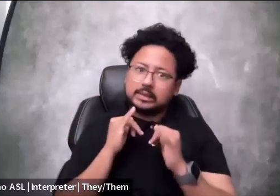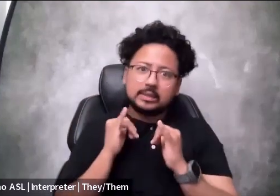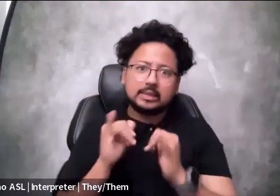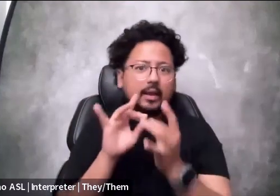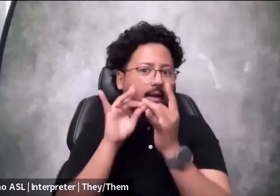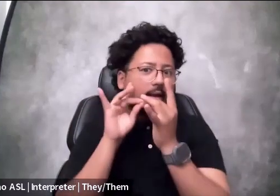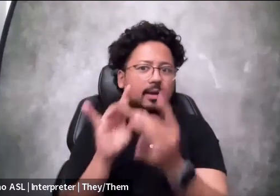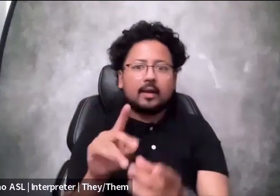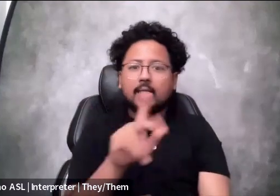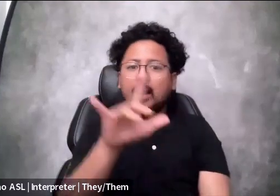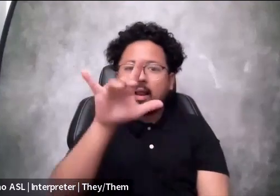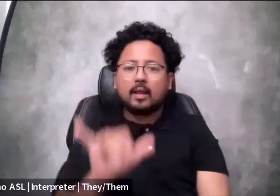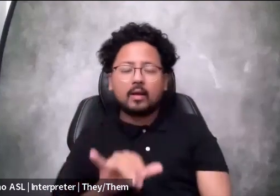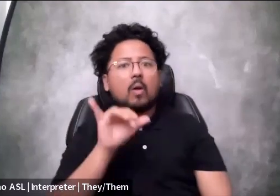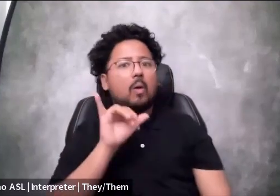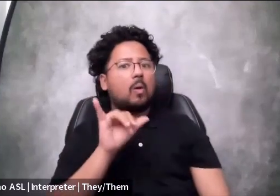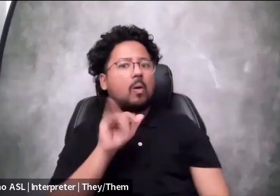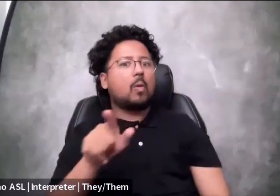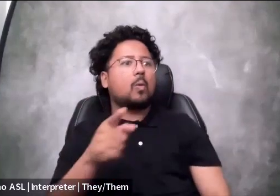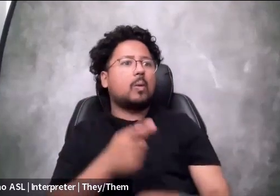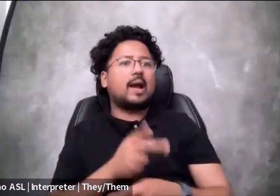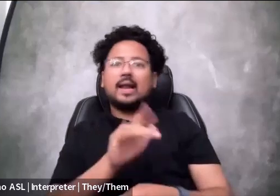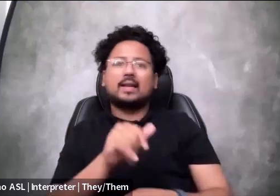then read. Oh, Kelly's imperfect. You can go